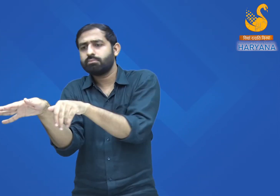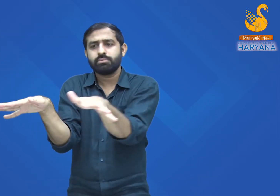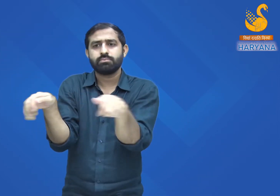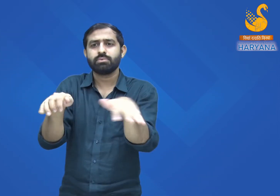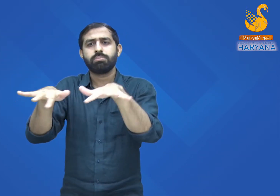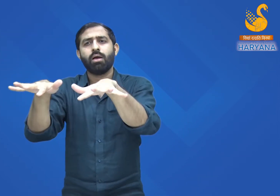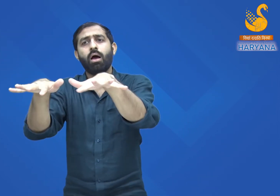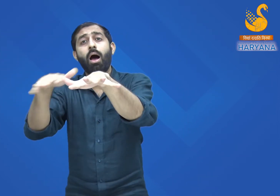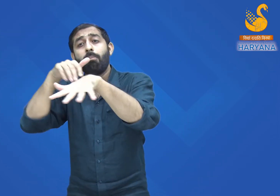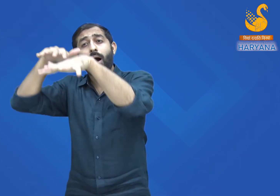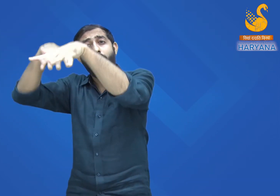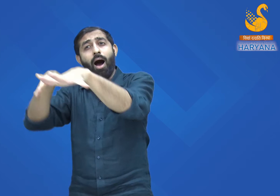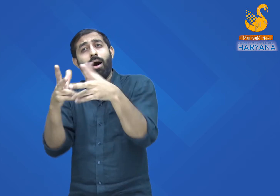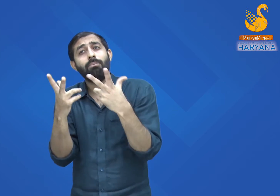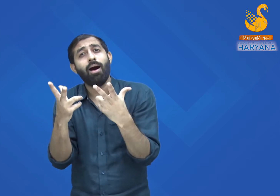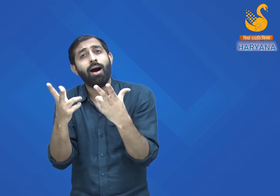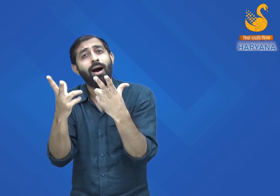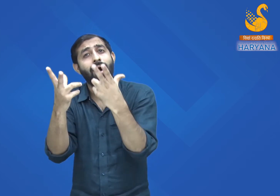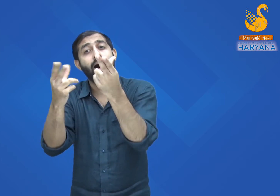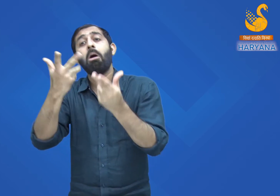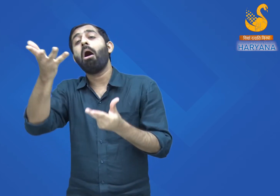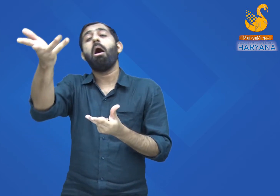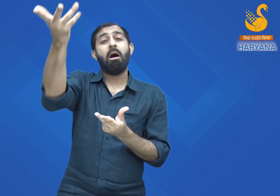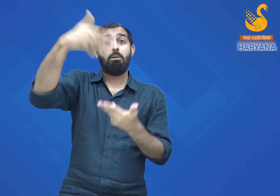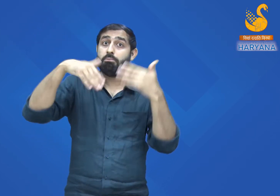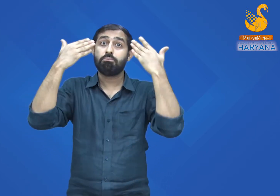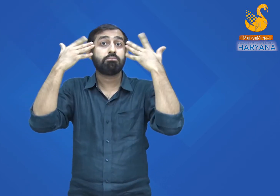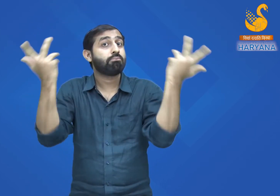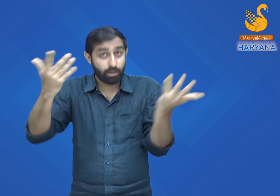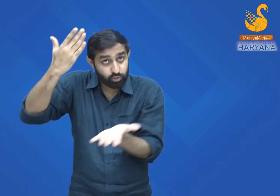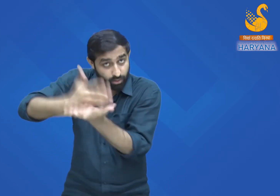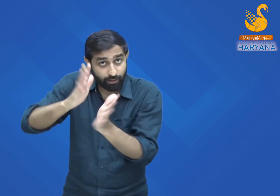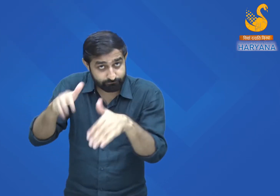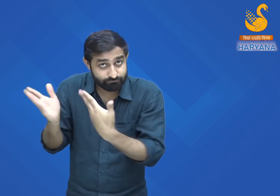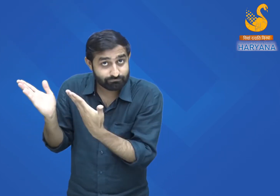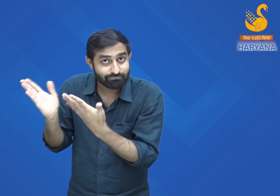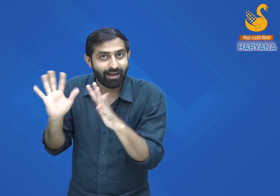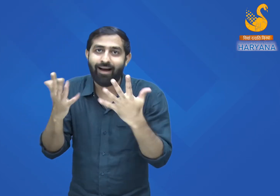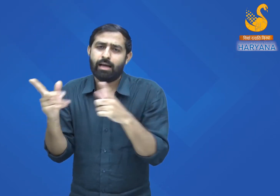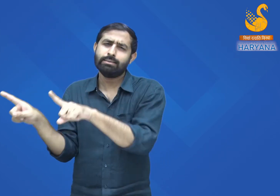No. If we do so then it will automatically disperse in other directions. The flow of water can never stop.